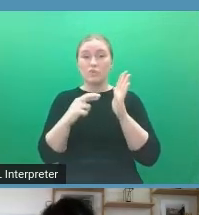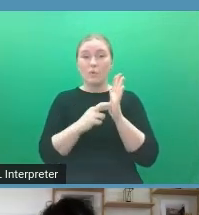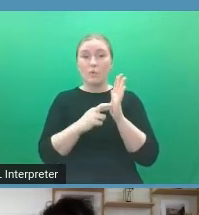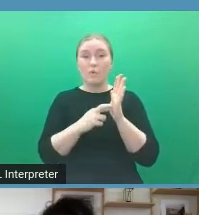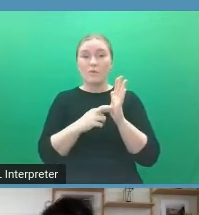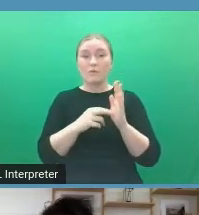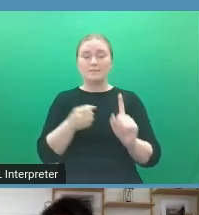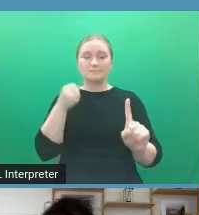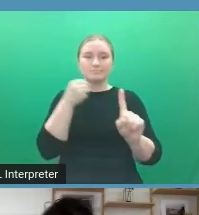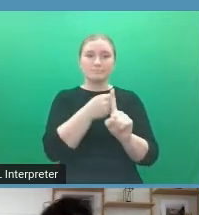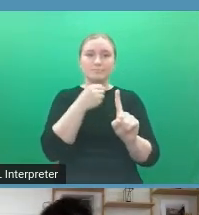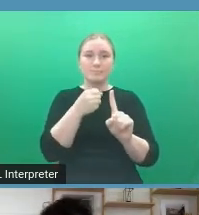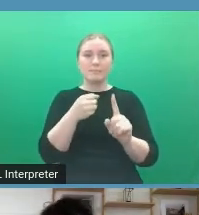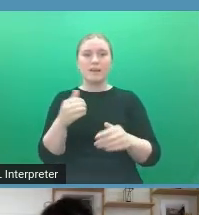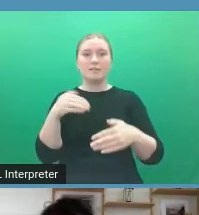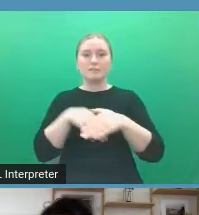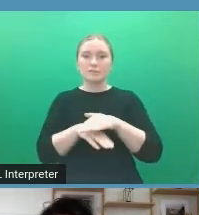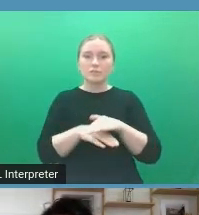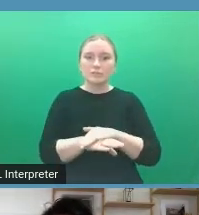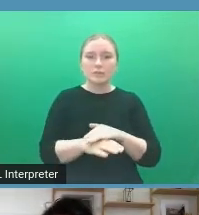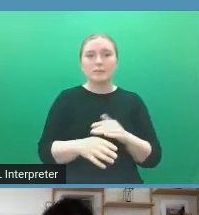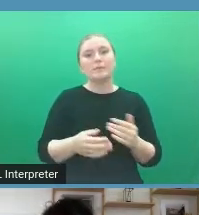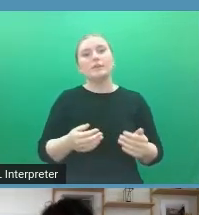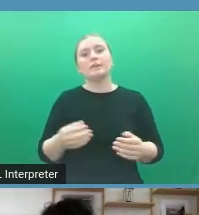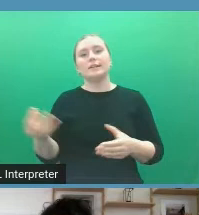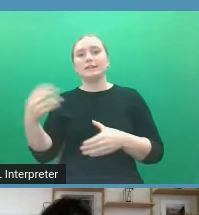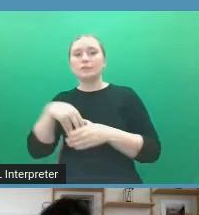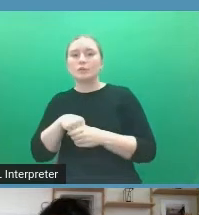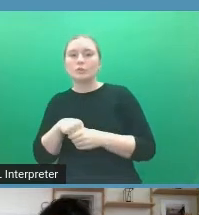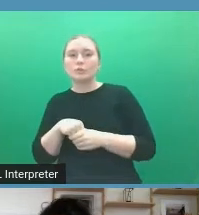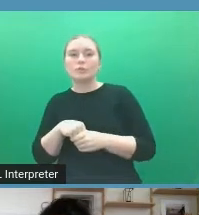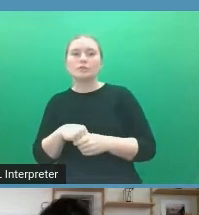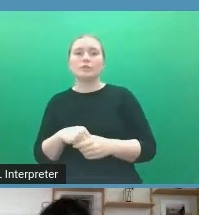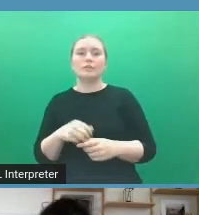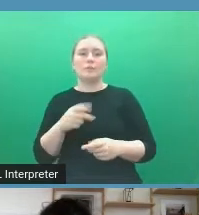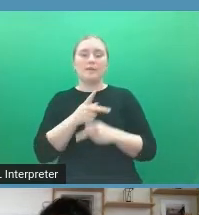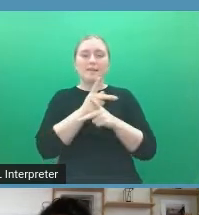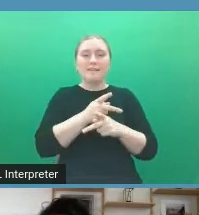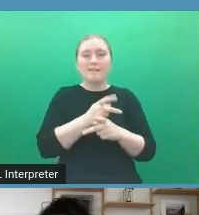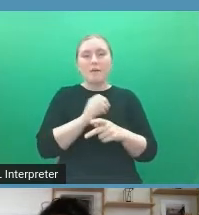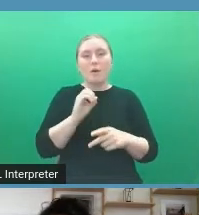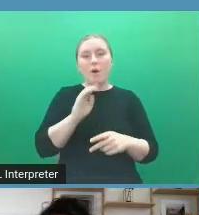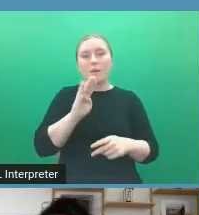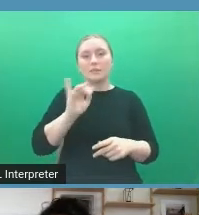environmental sensitivity etc. And how we treat our objects, how we care for them, what we do